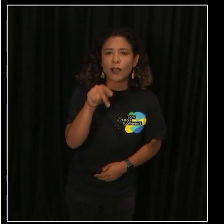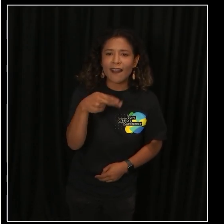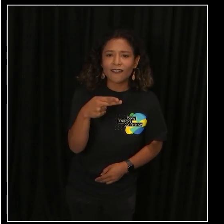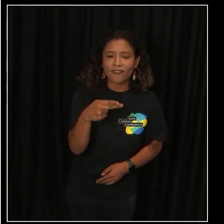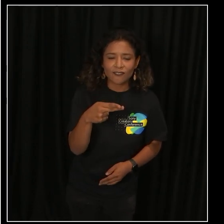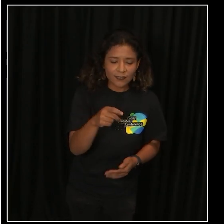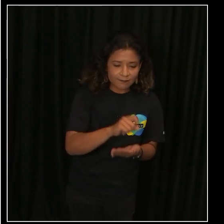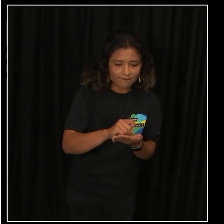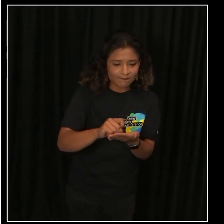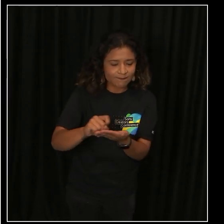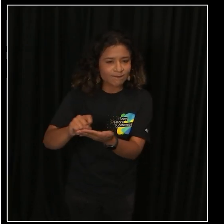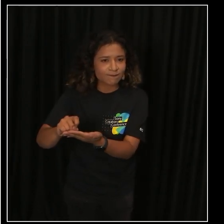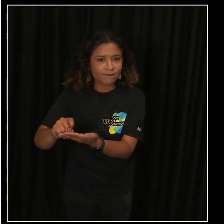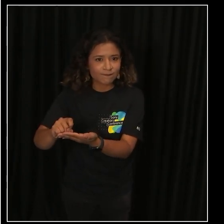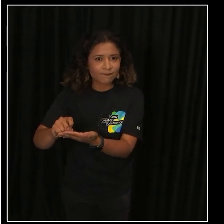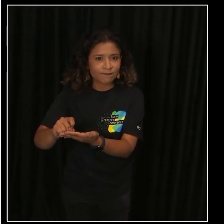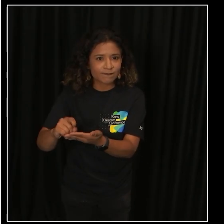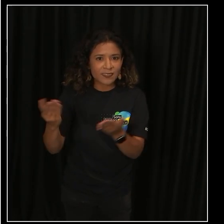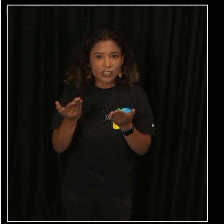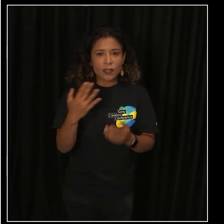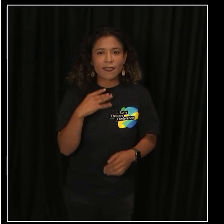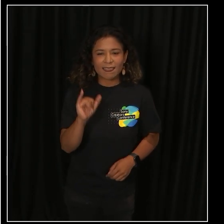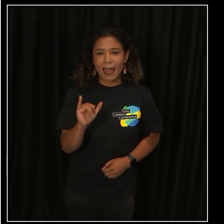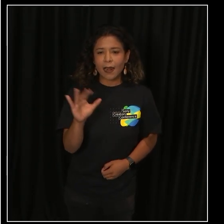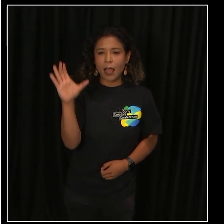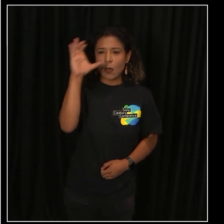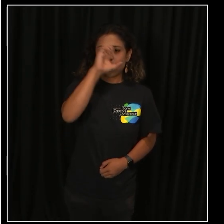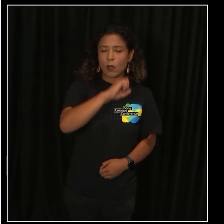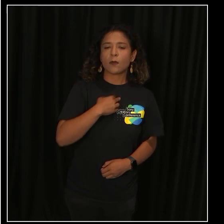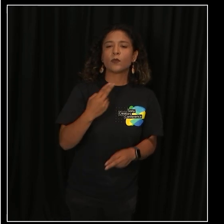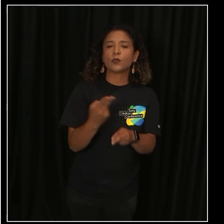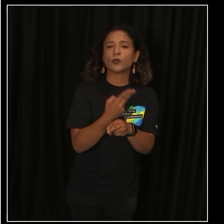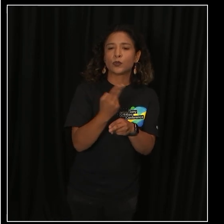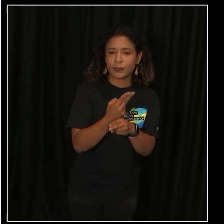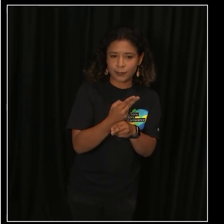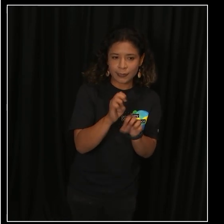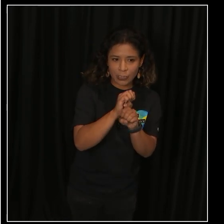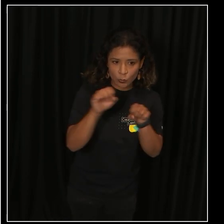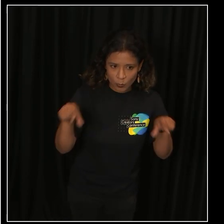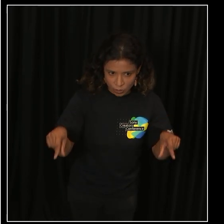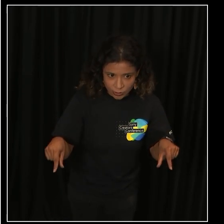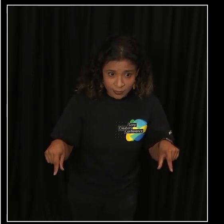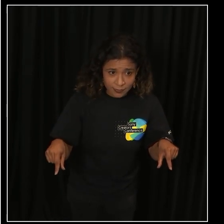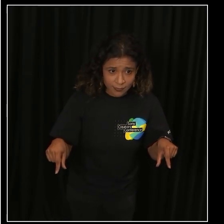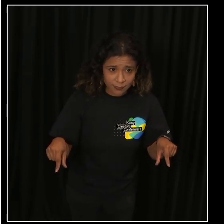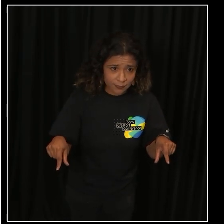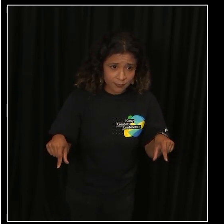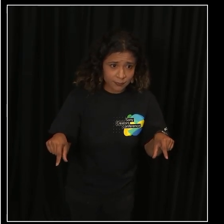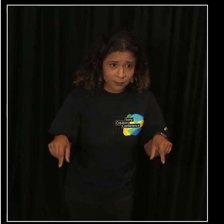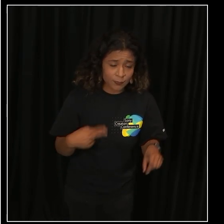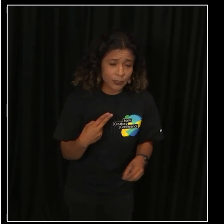Here is a split from approximation we use for a Specular GI, IBR calculations before using ray tracing.